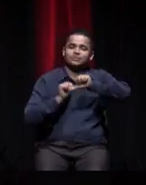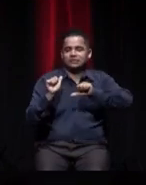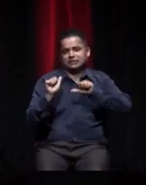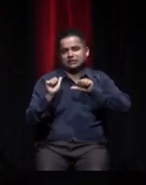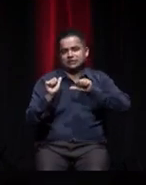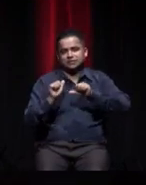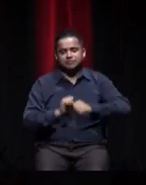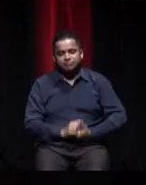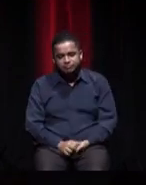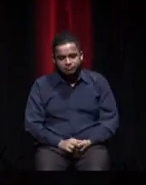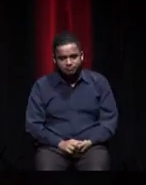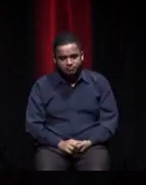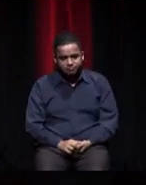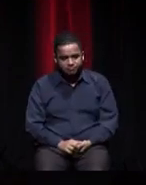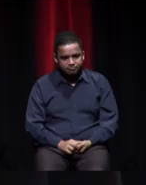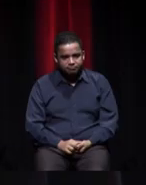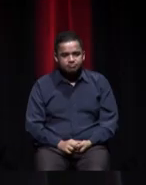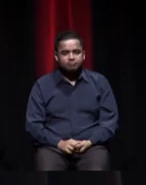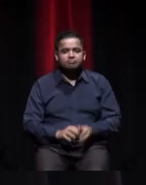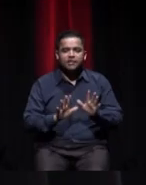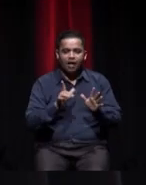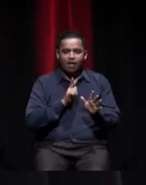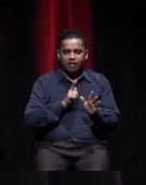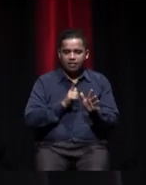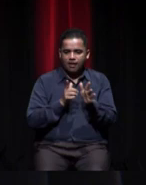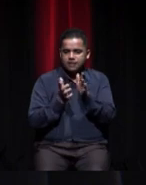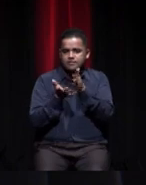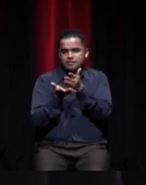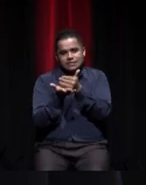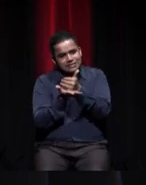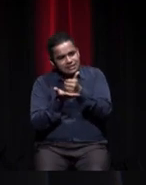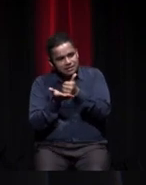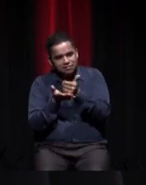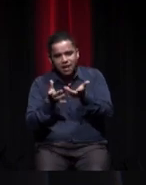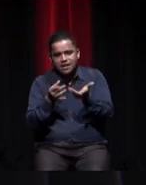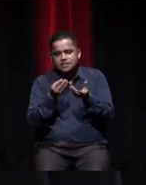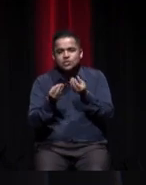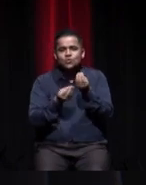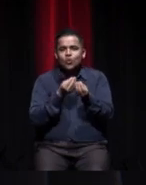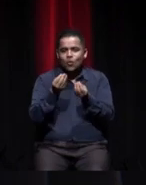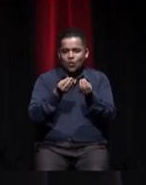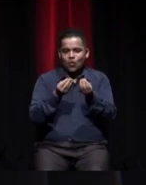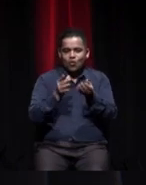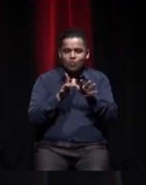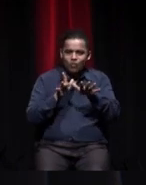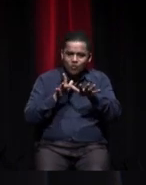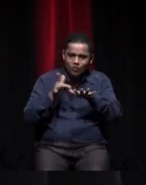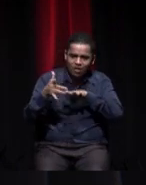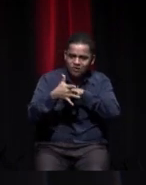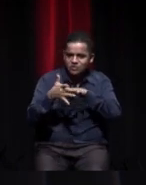Yes, there's the base of the social networks, as she says so well.